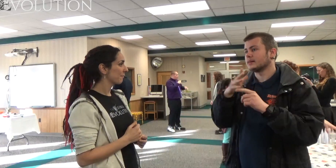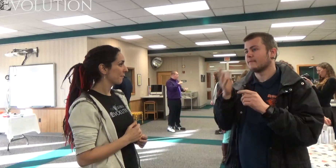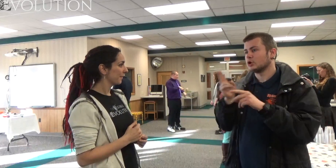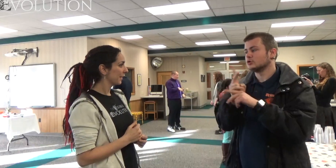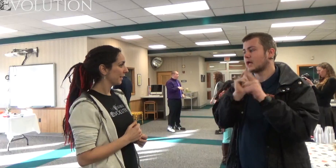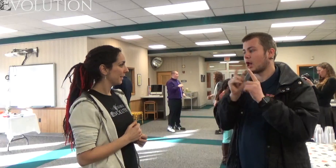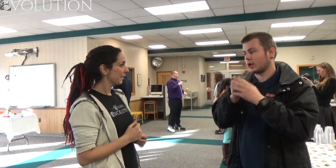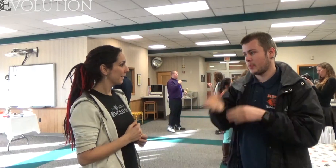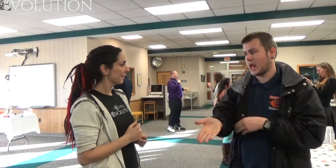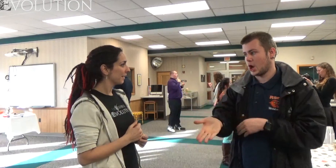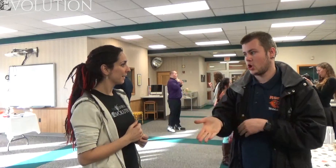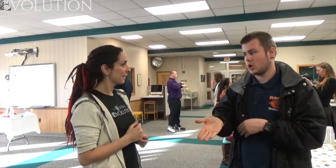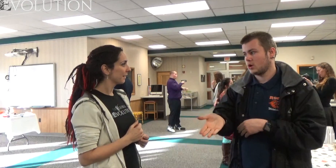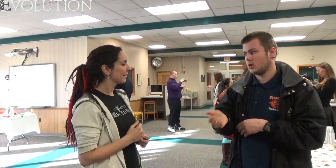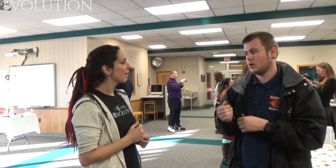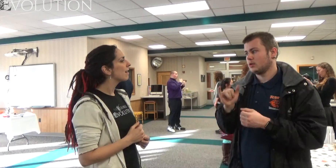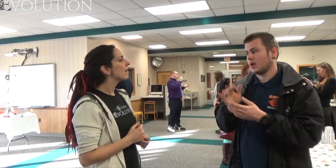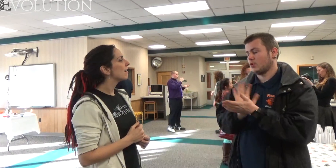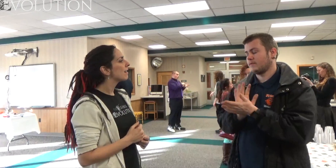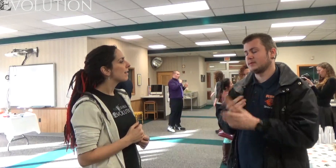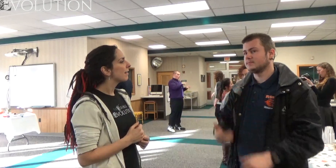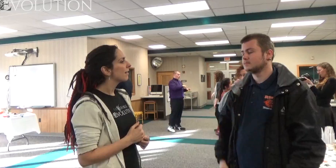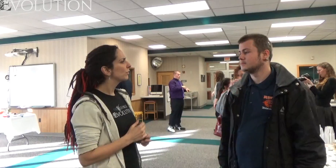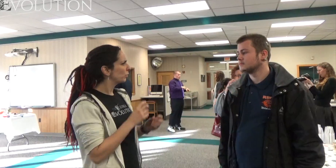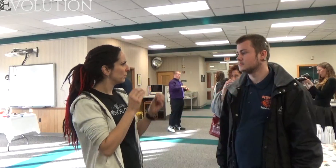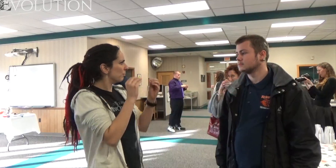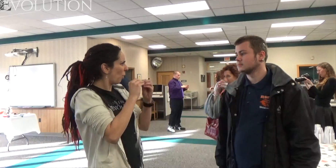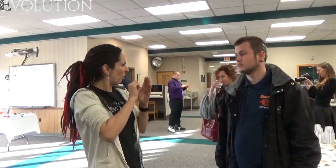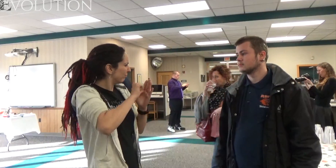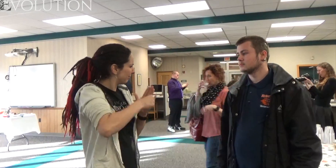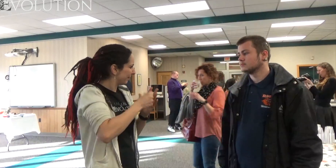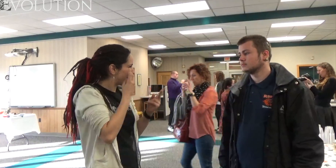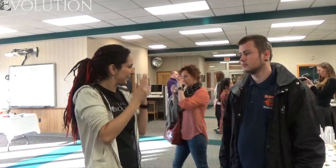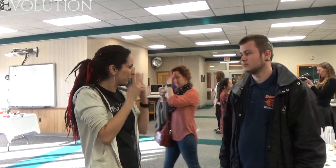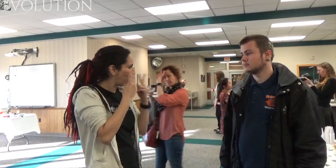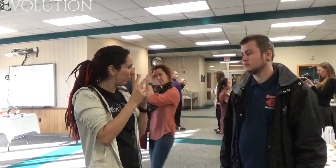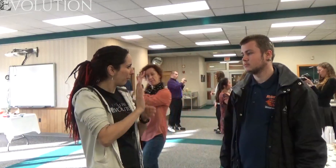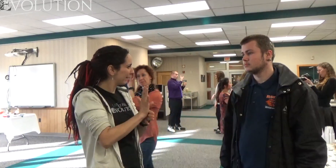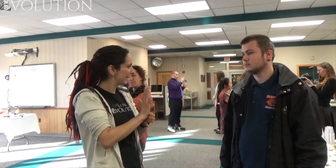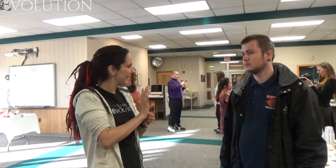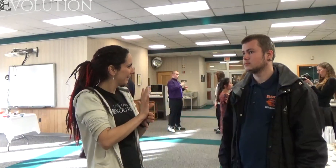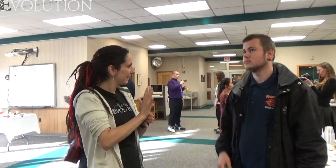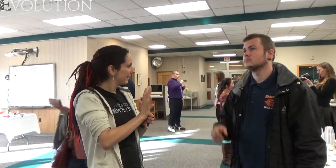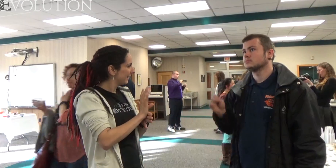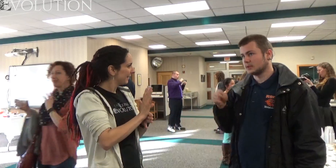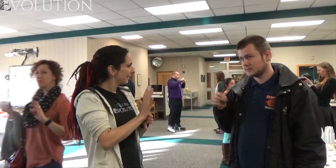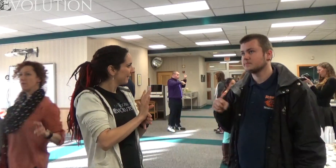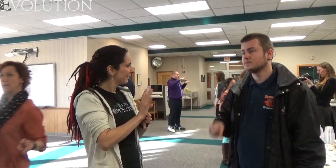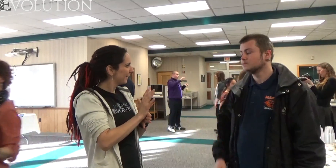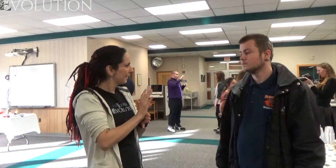never any dialogue in there in the movie. So there's more emphasis on visuals in the film. Yes.